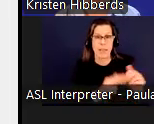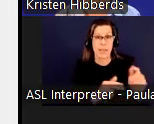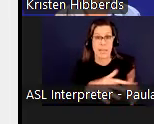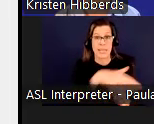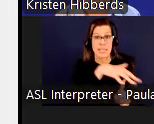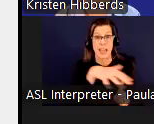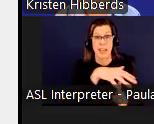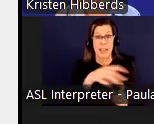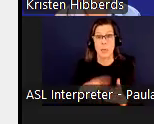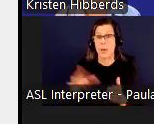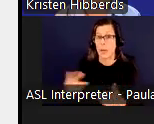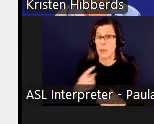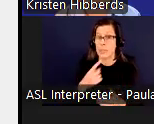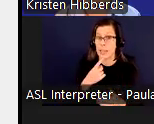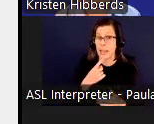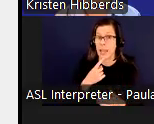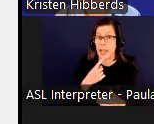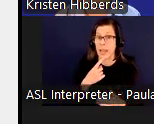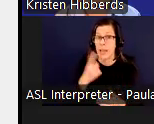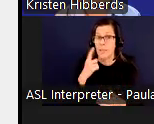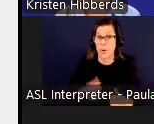you know, for a resident or family members that